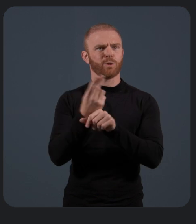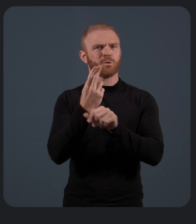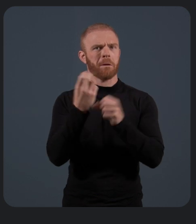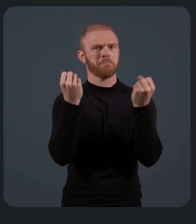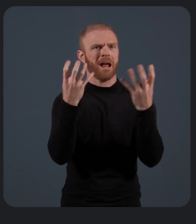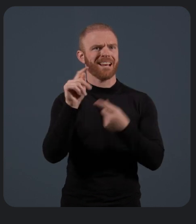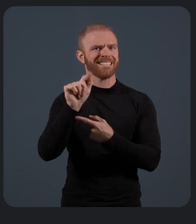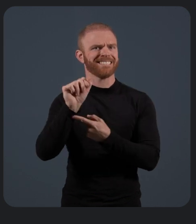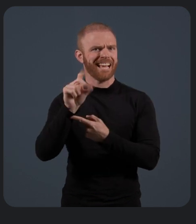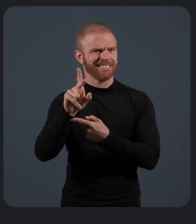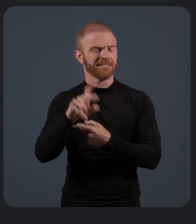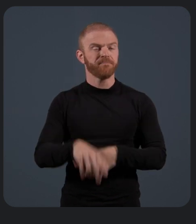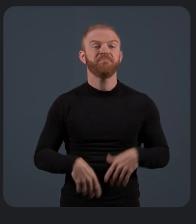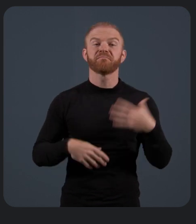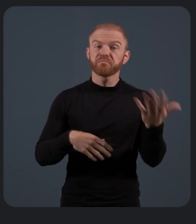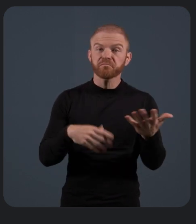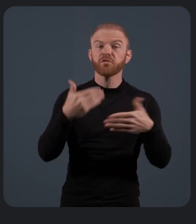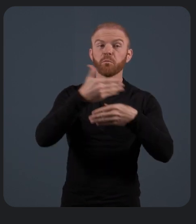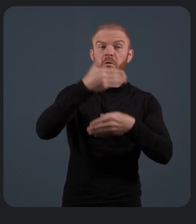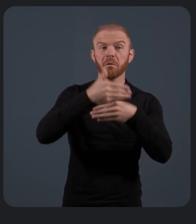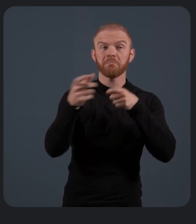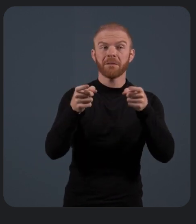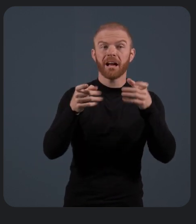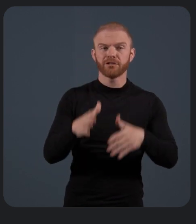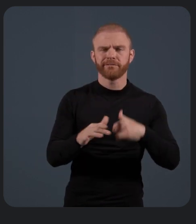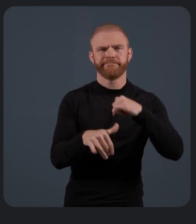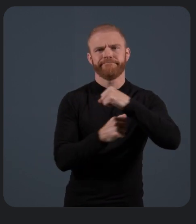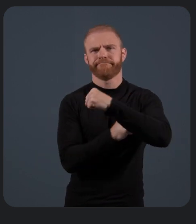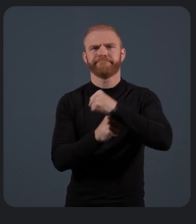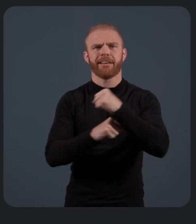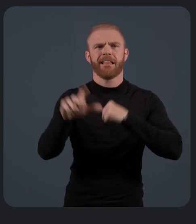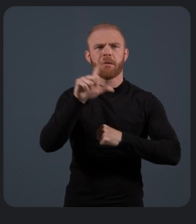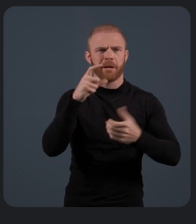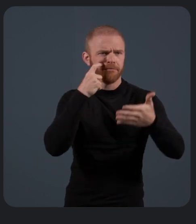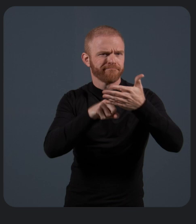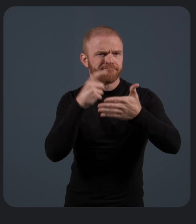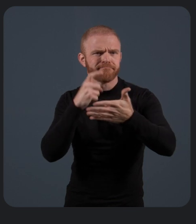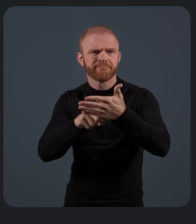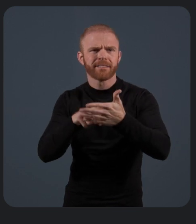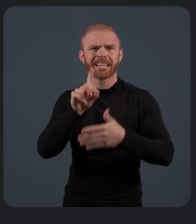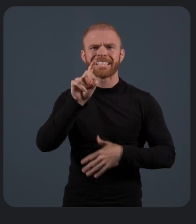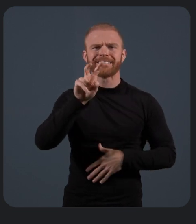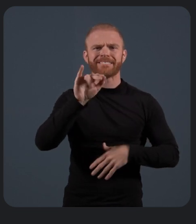Or WindowManager, a foundational library for detecting device postures, screen sizes,